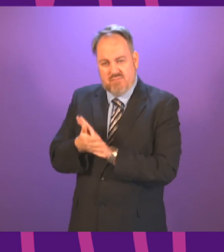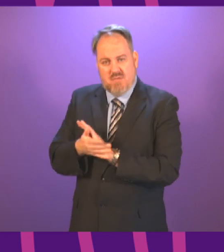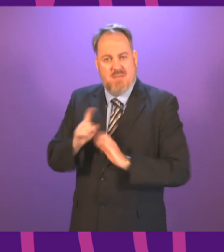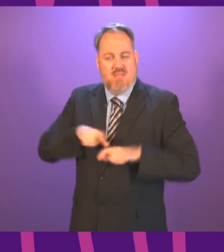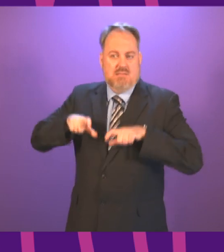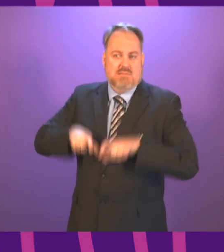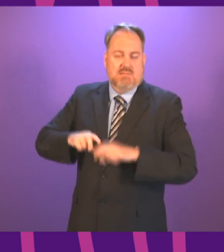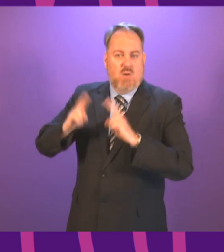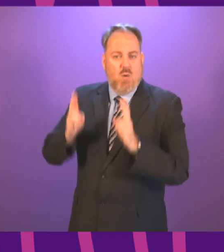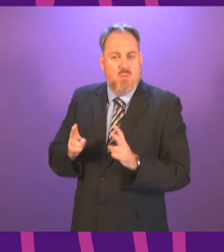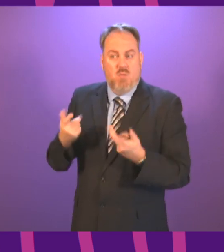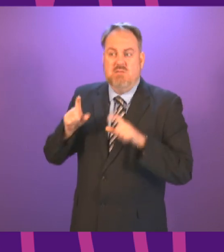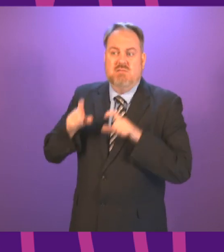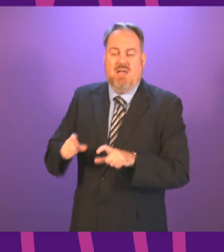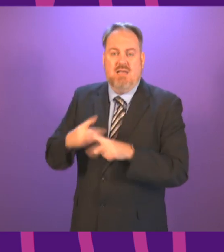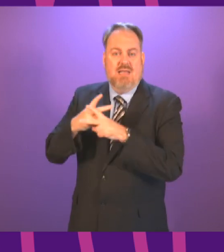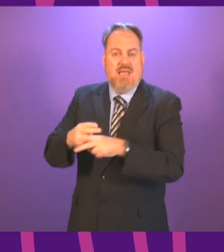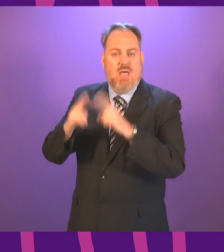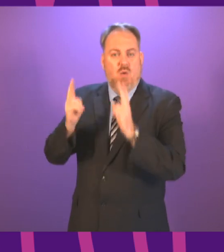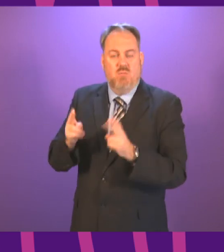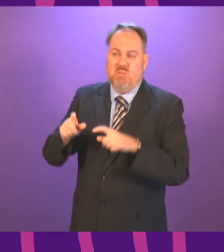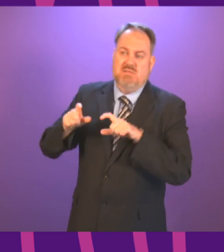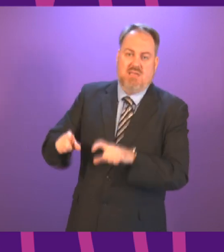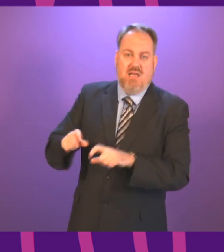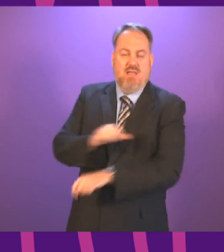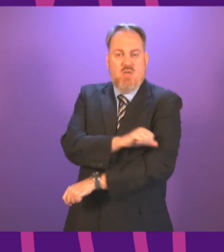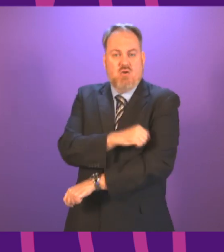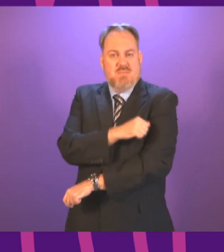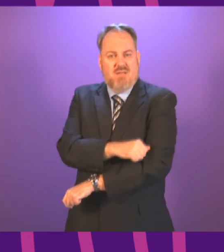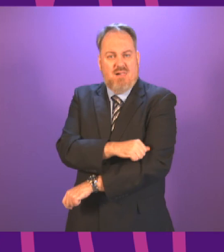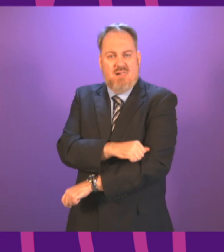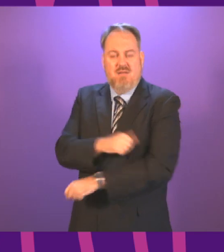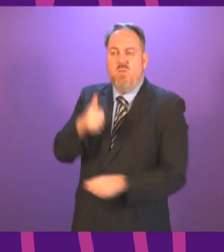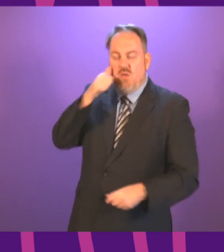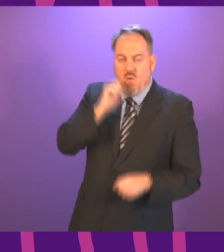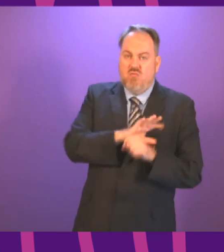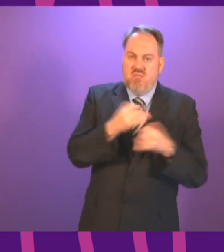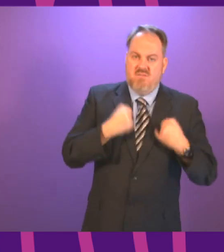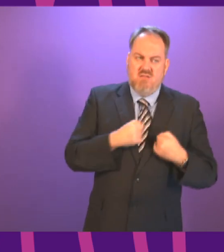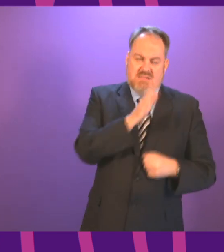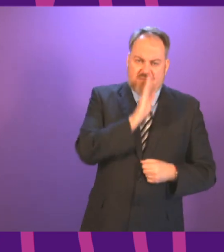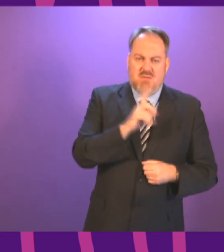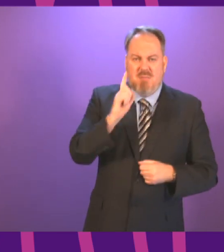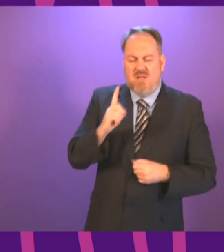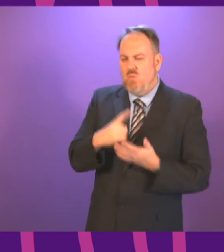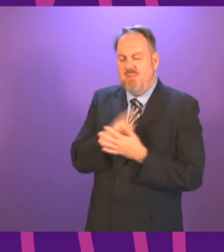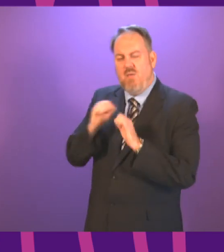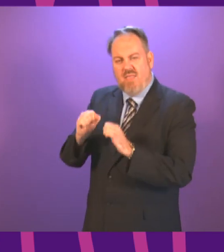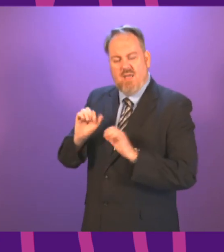primarily at home but also in care homes or hospital settings, against the ever-present dangers of Covid?